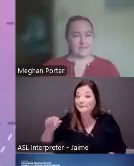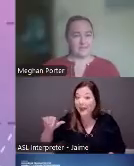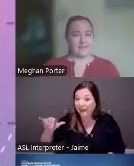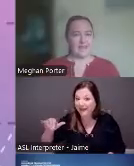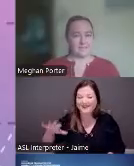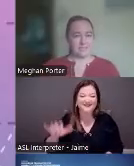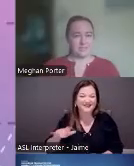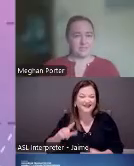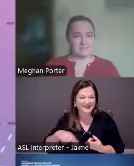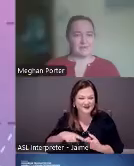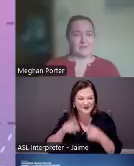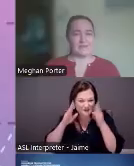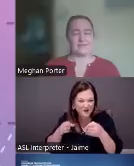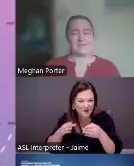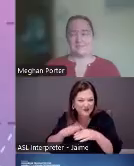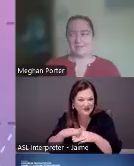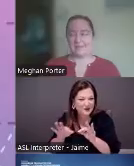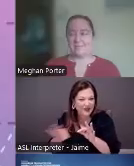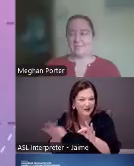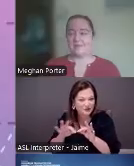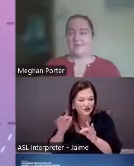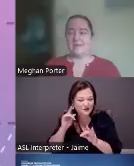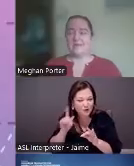on captions for the accessibility campaign,